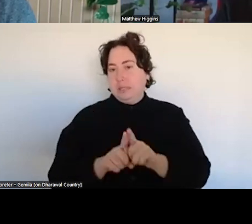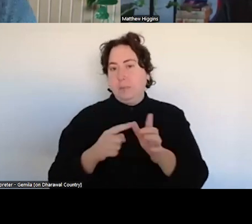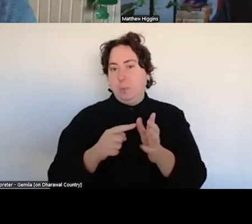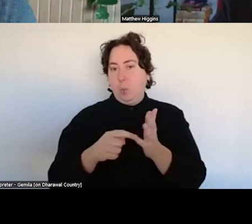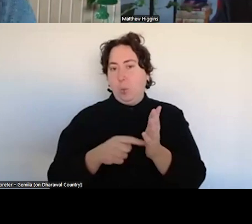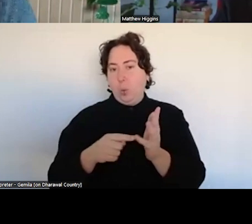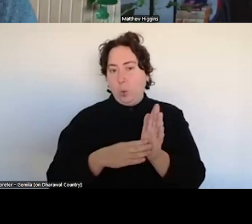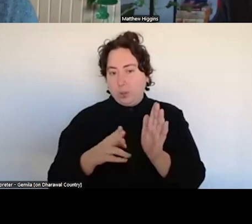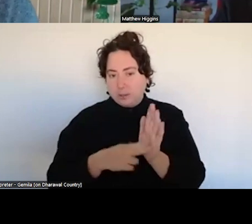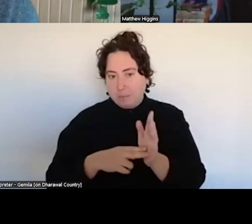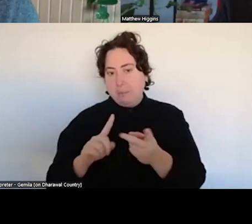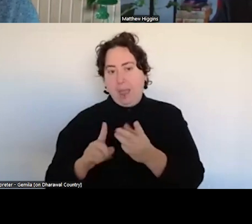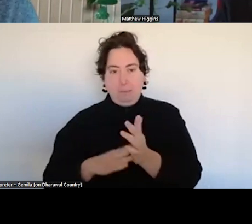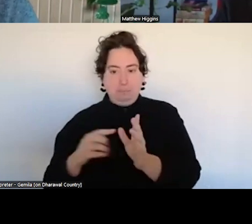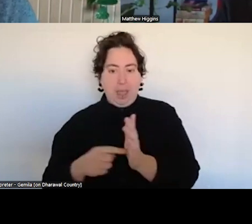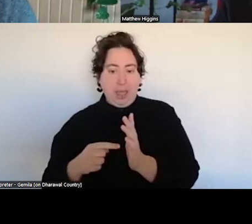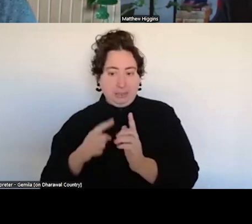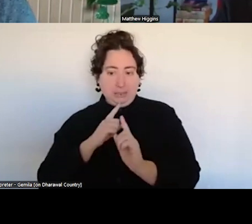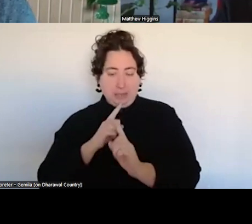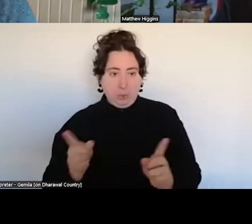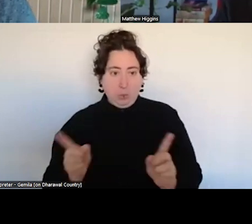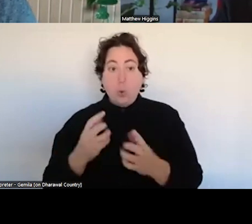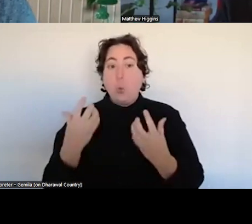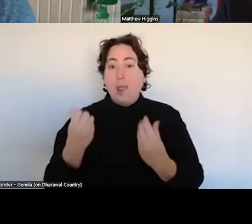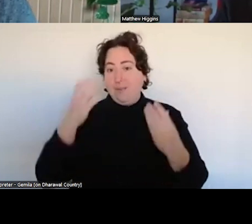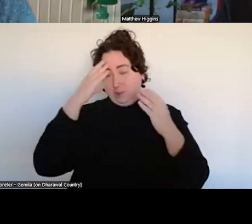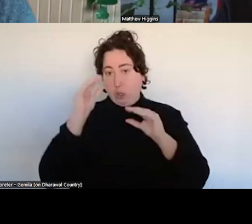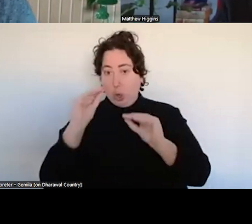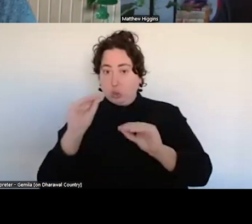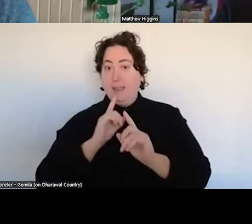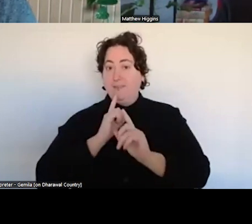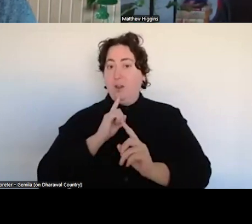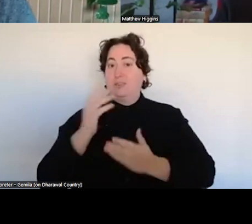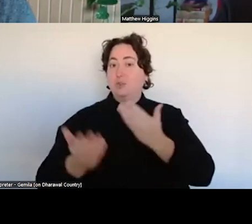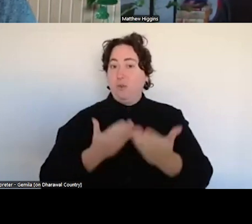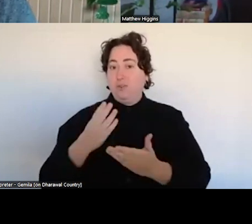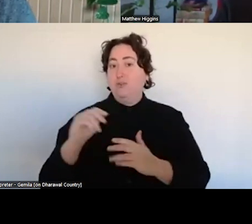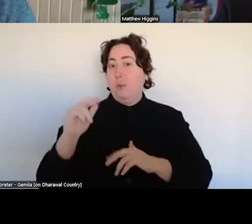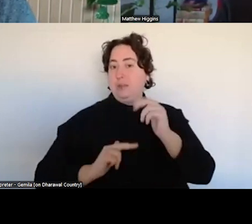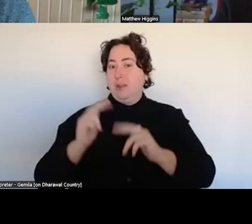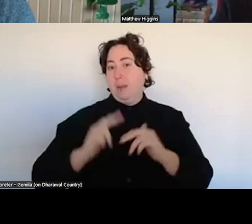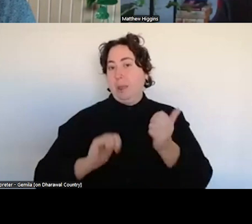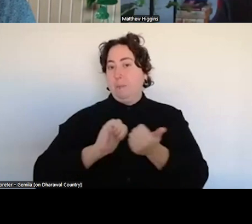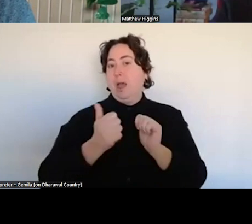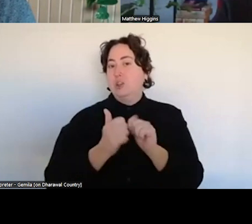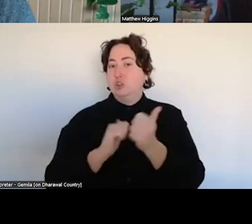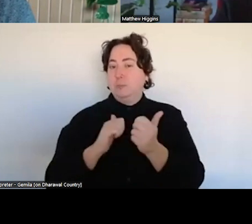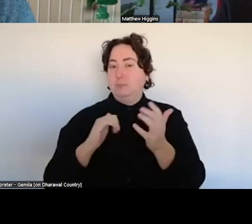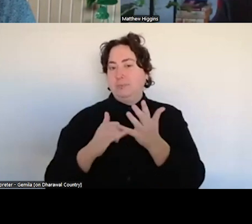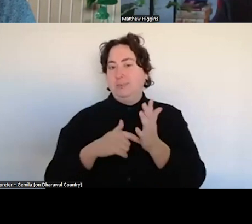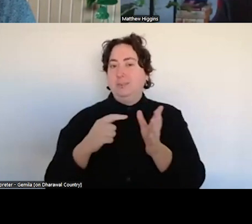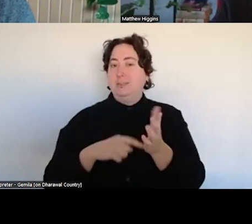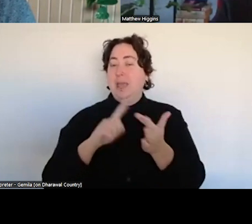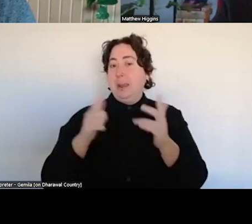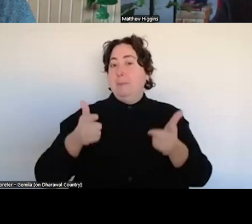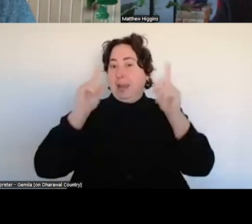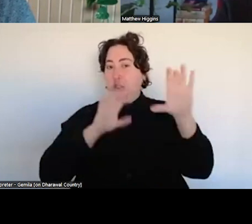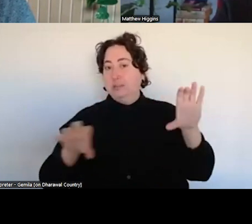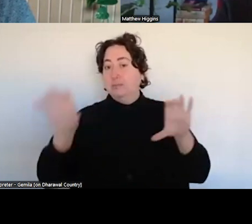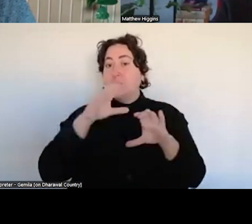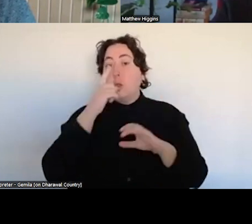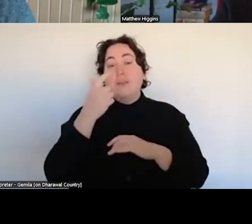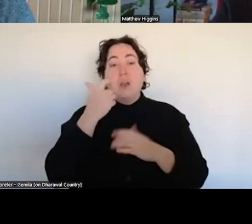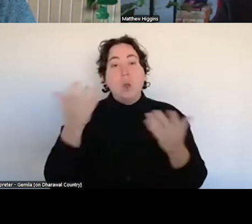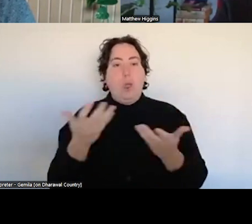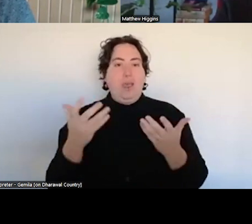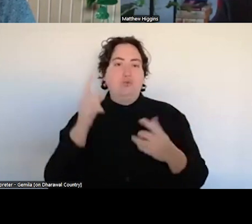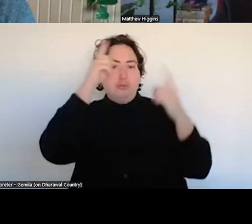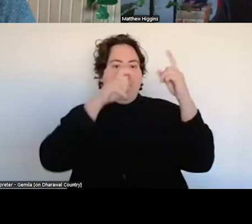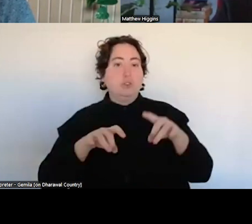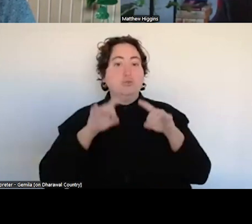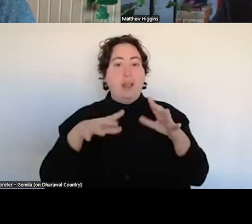picked up on, we do have coaching available through our website with the partnerships and